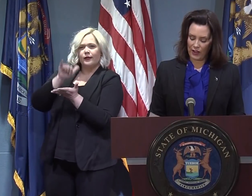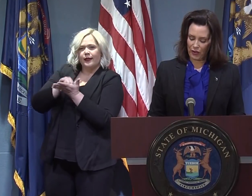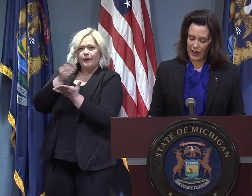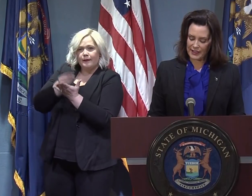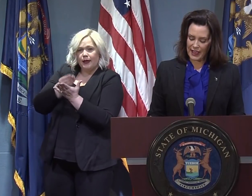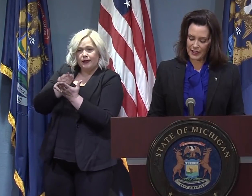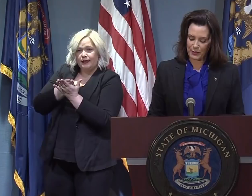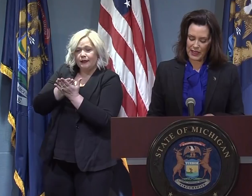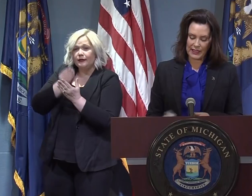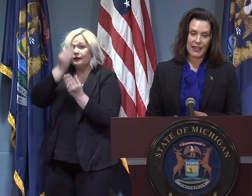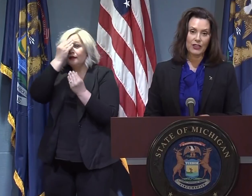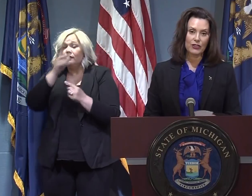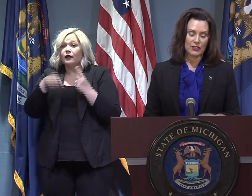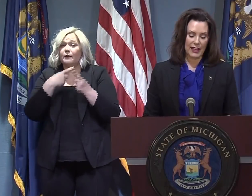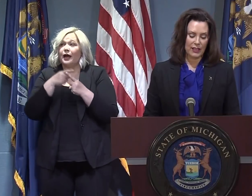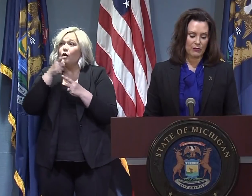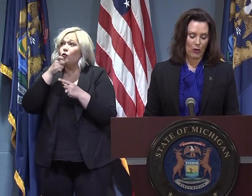AND INSTRUCTIONS TO HELP WITH